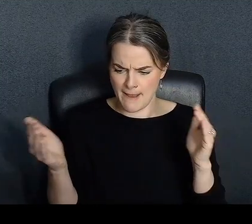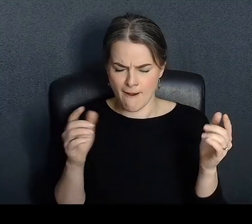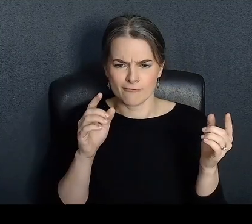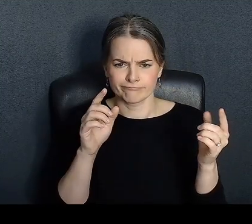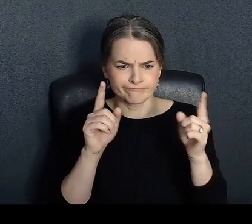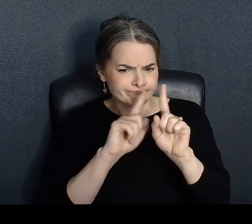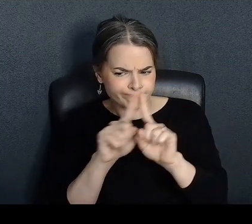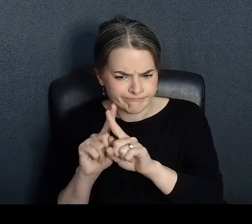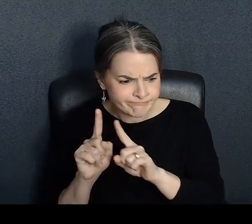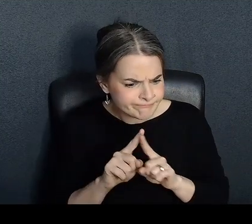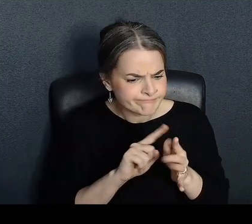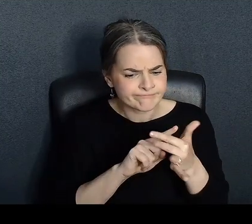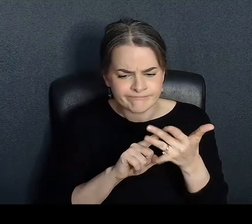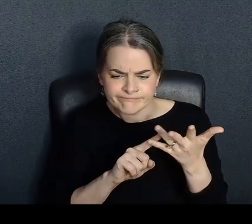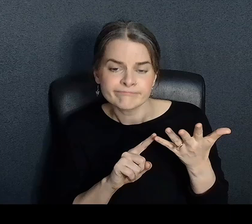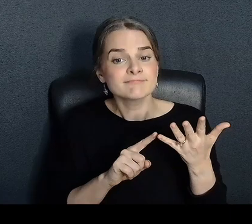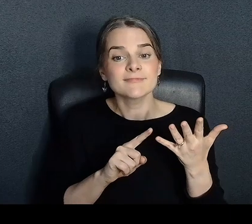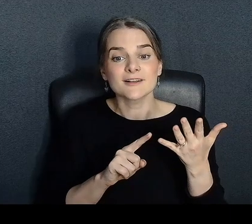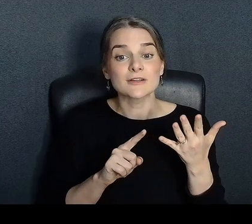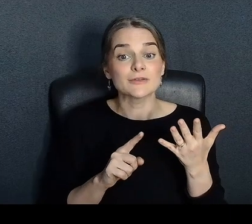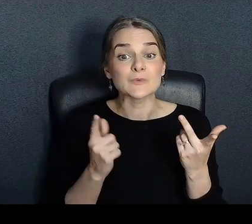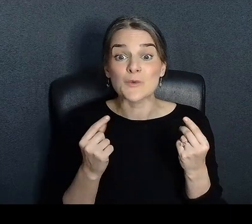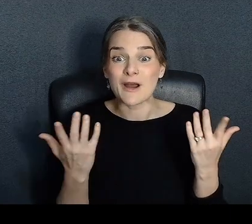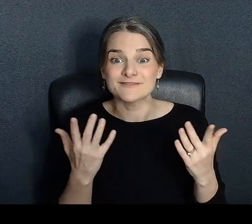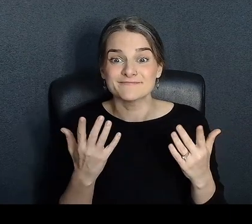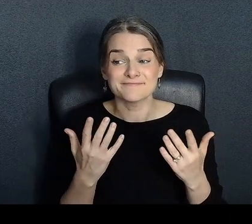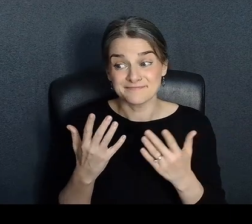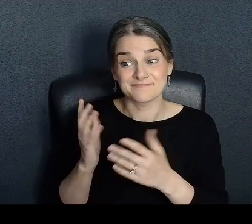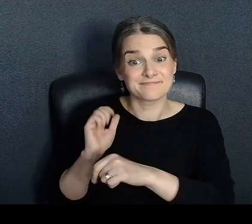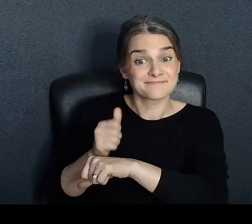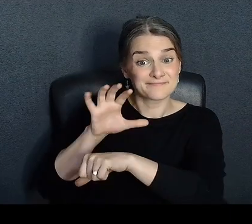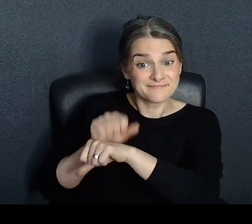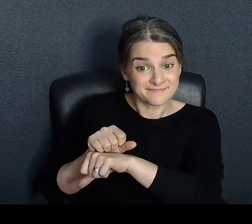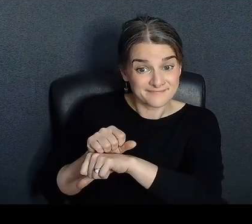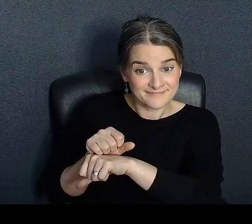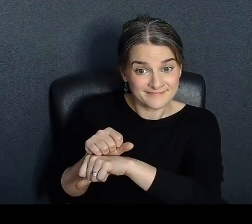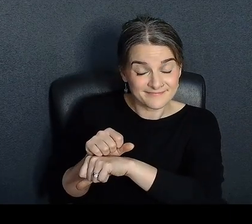and try those devices. And if you wanted to further try them,